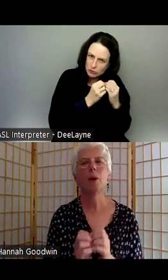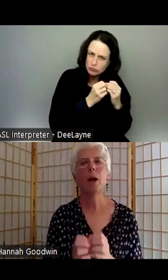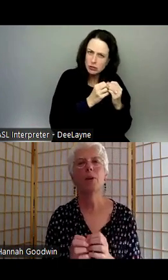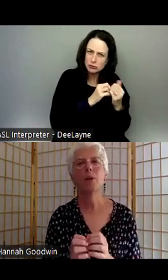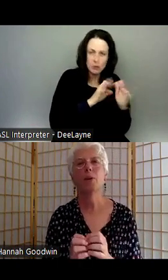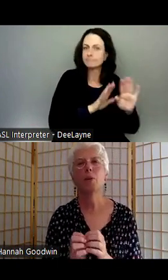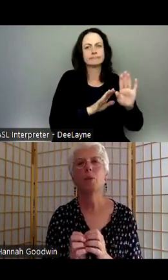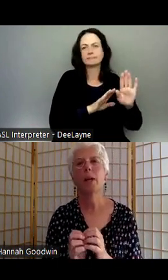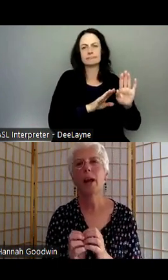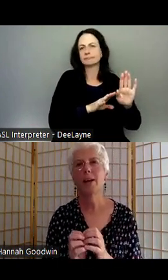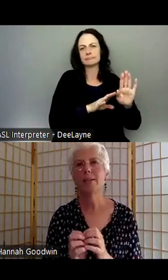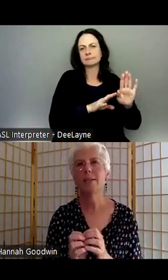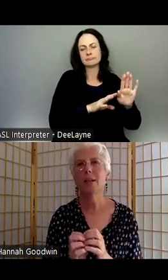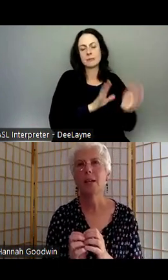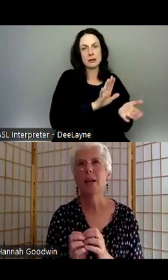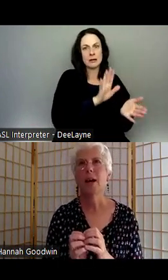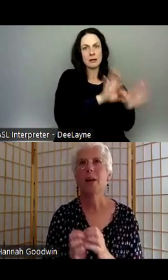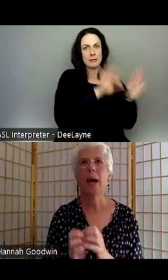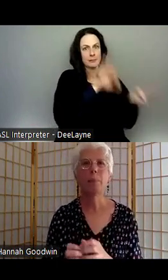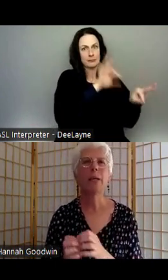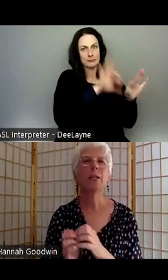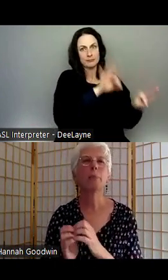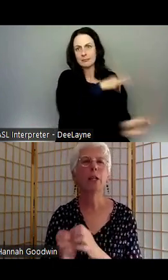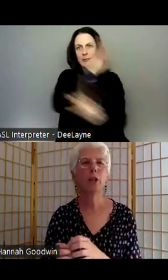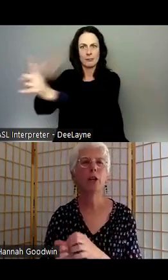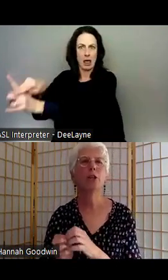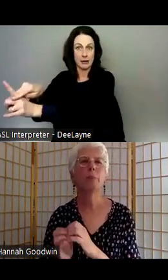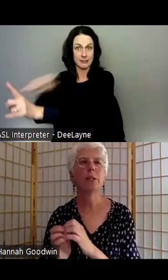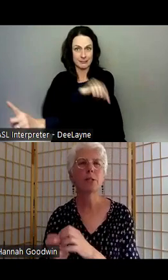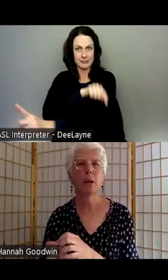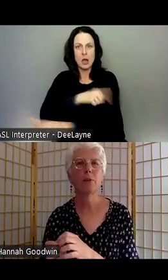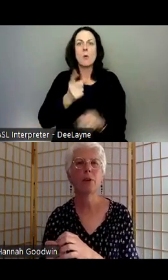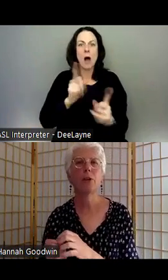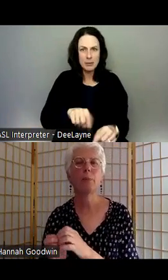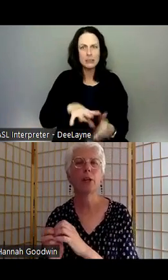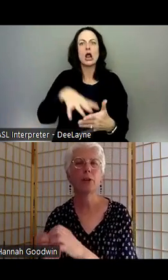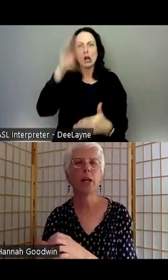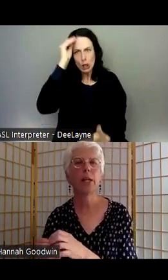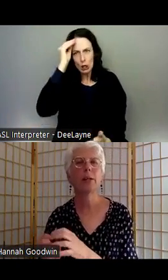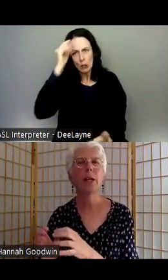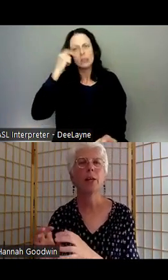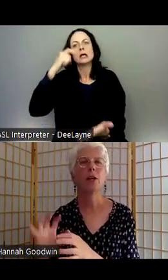but rather what has happened, been learned, been discovered, been created,